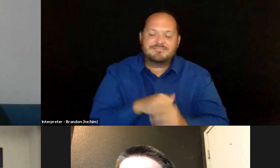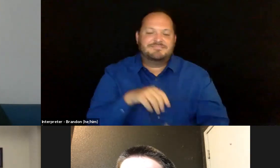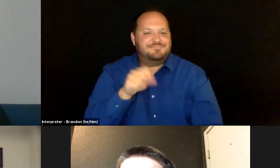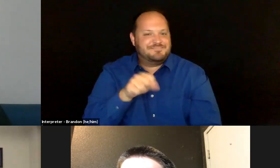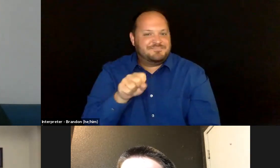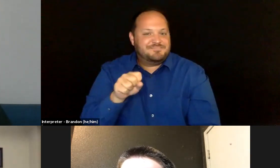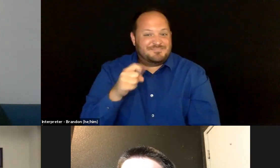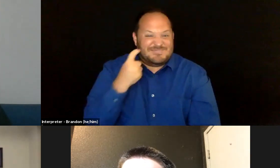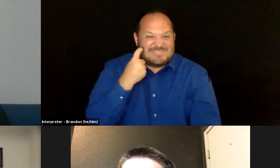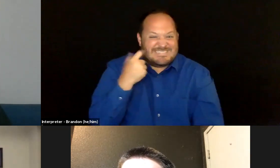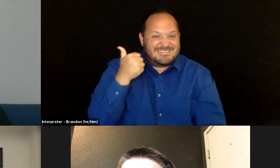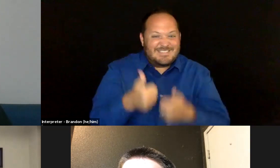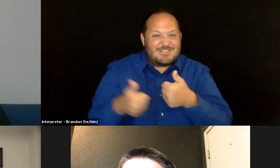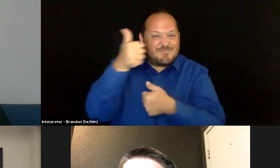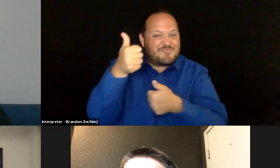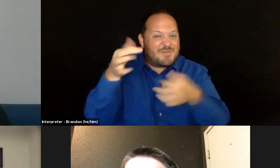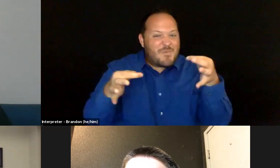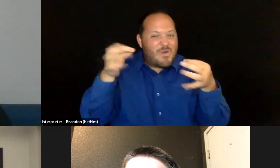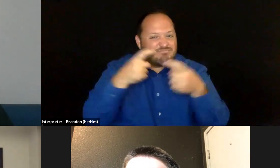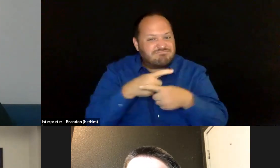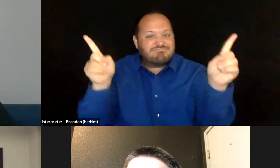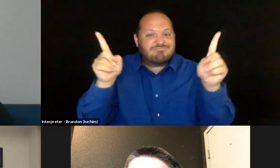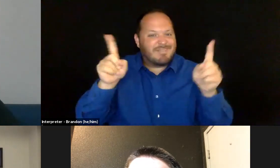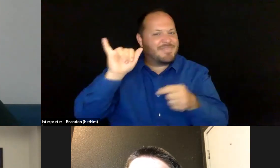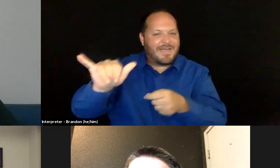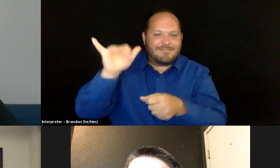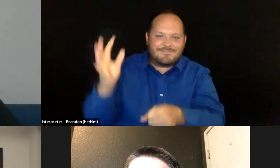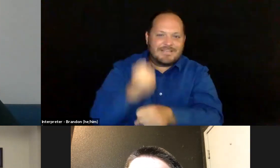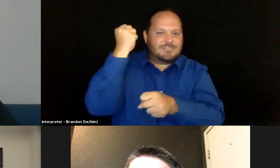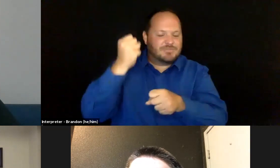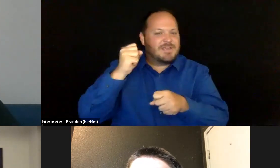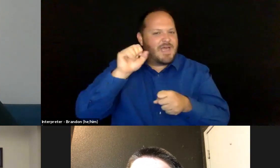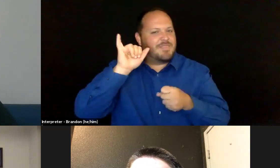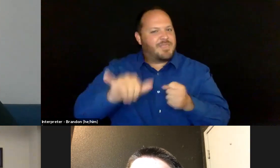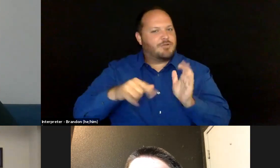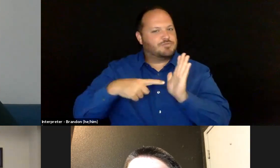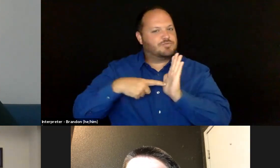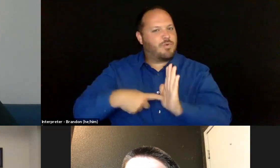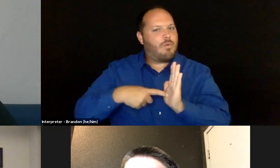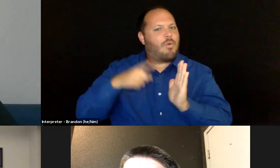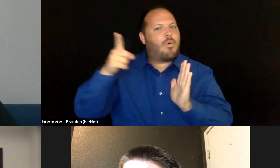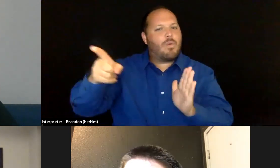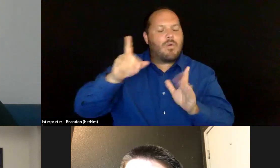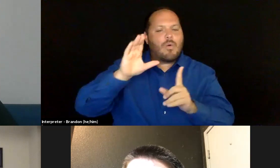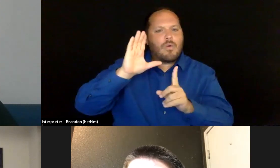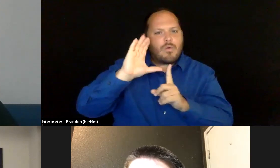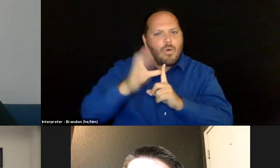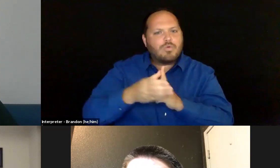And so now you can see, I think you can all see a slide.